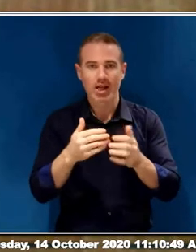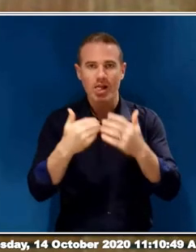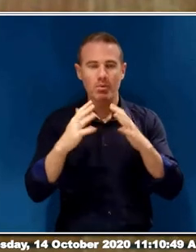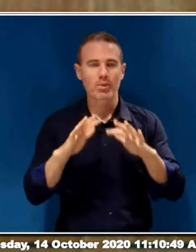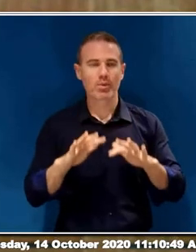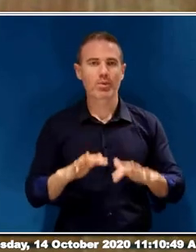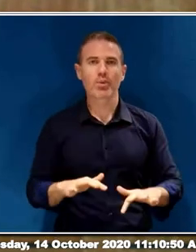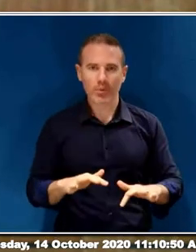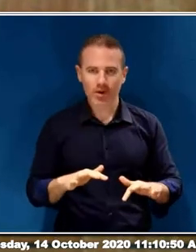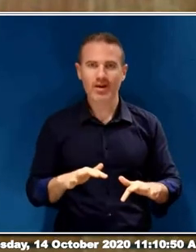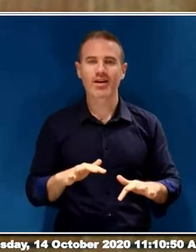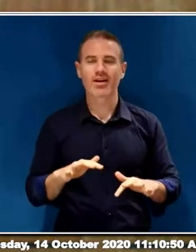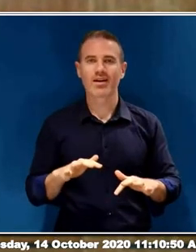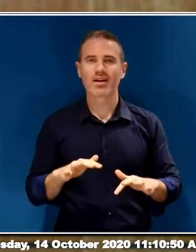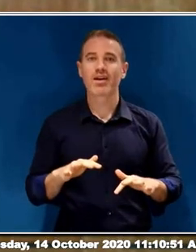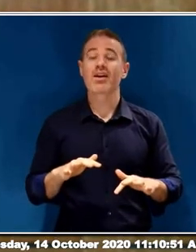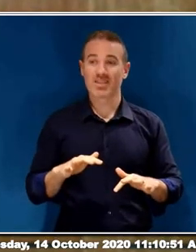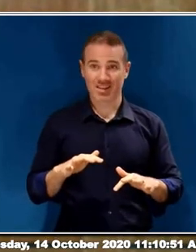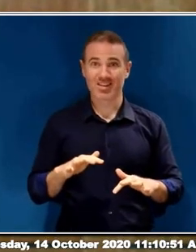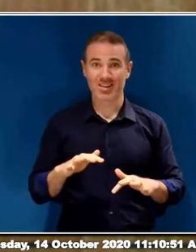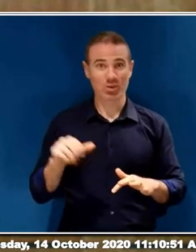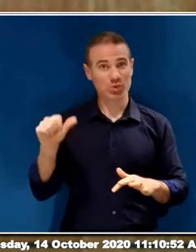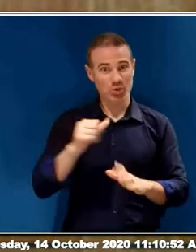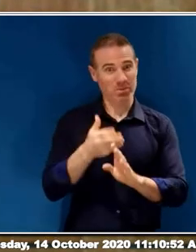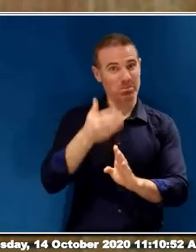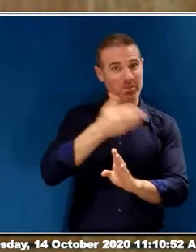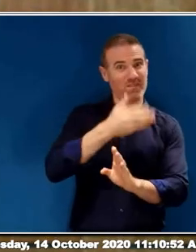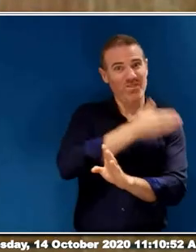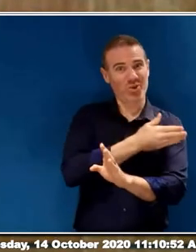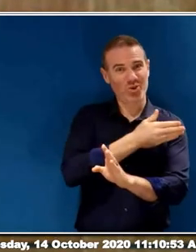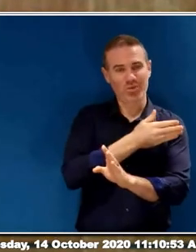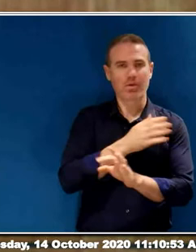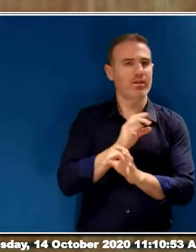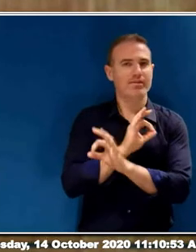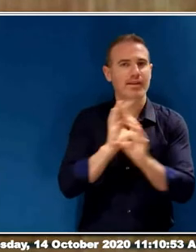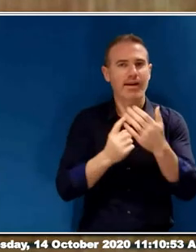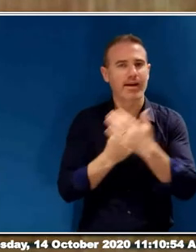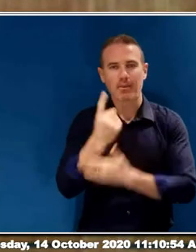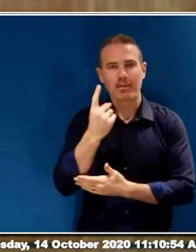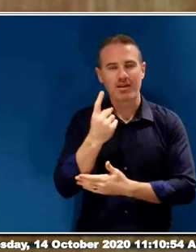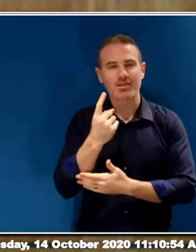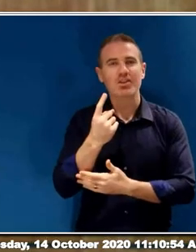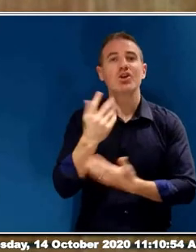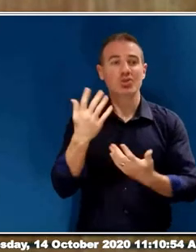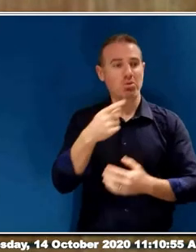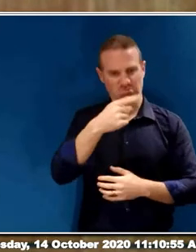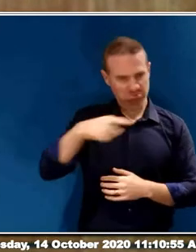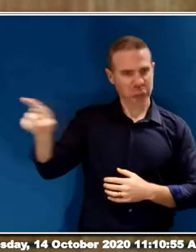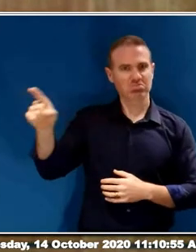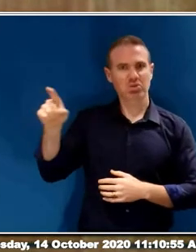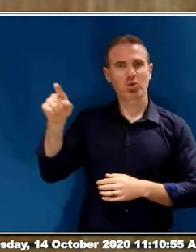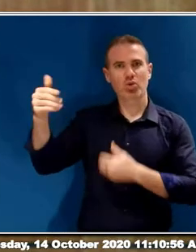So that unexpected change was ultimately a trigger that caused Kobe to become